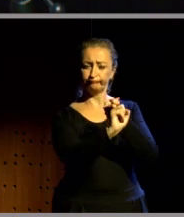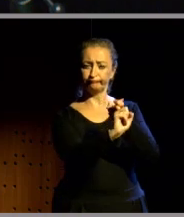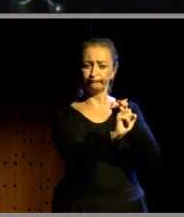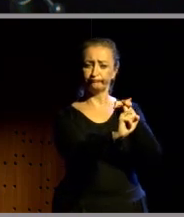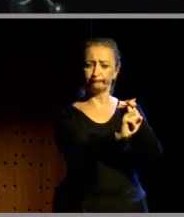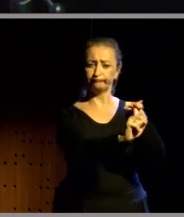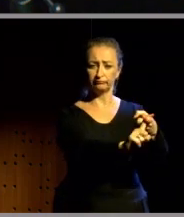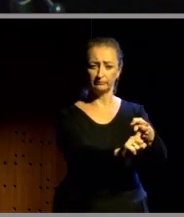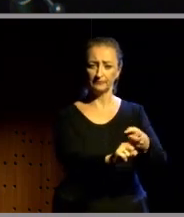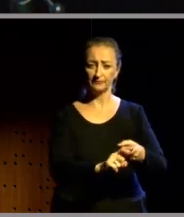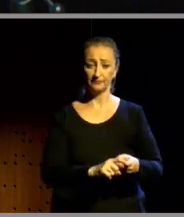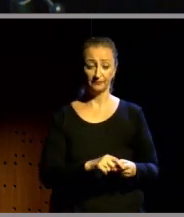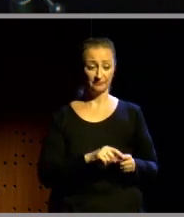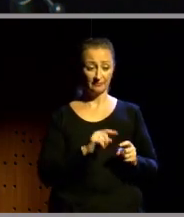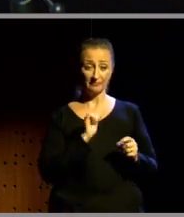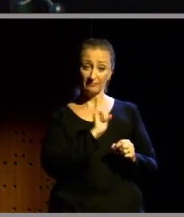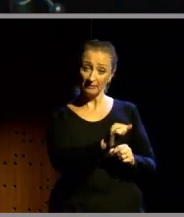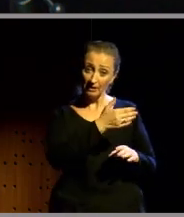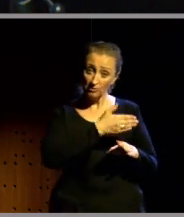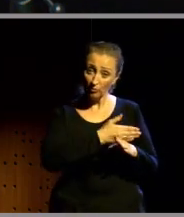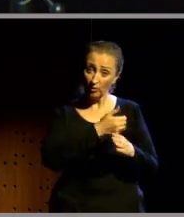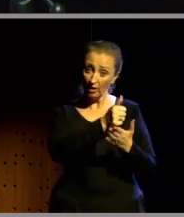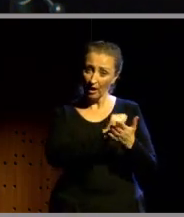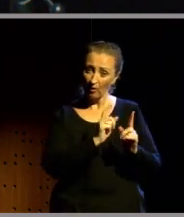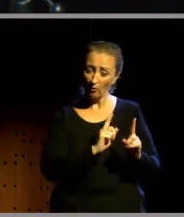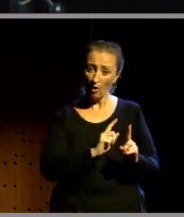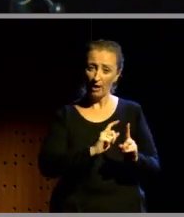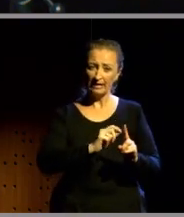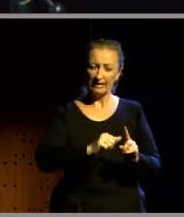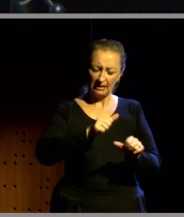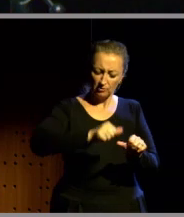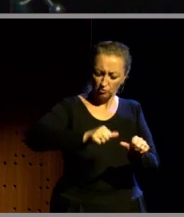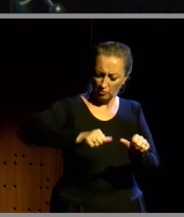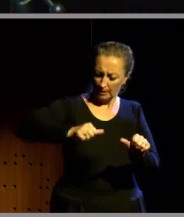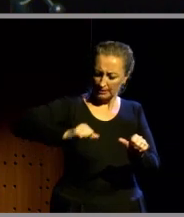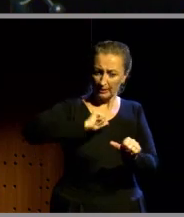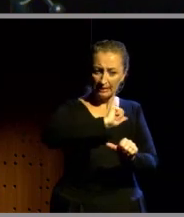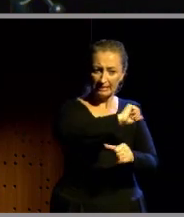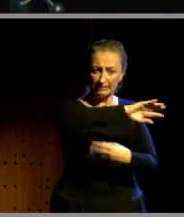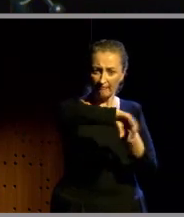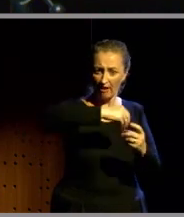It is tracing his family lineage, our First Nations family lineage,